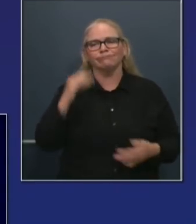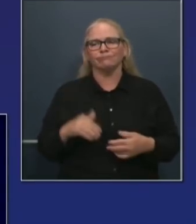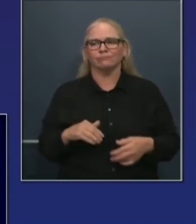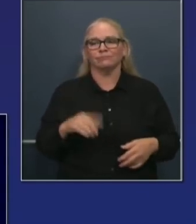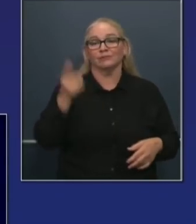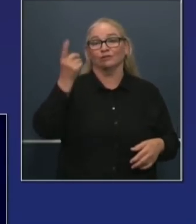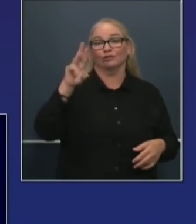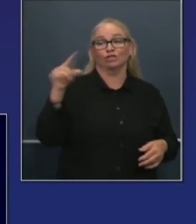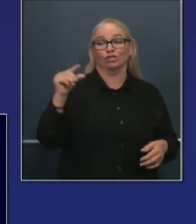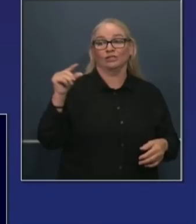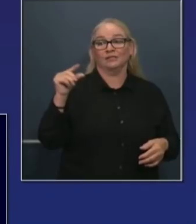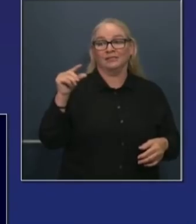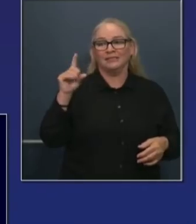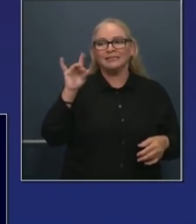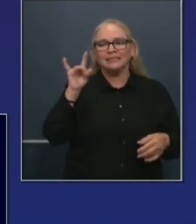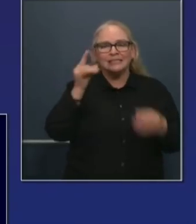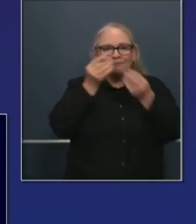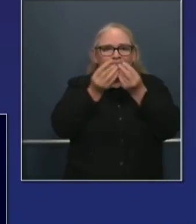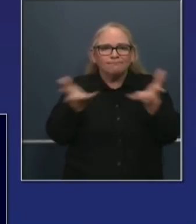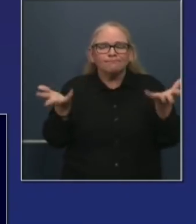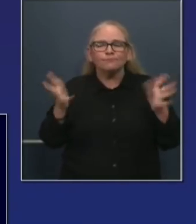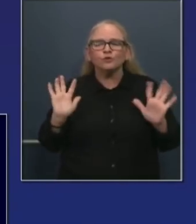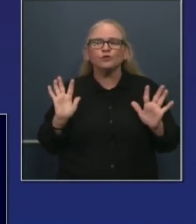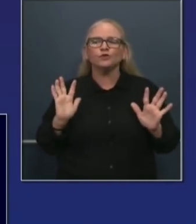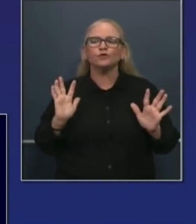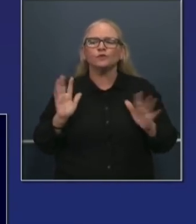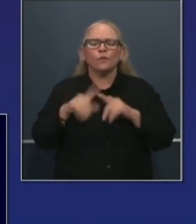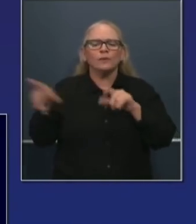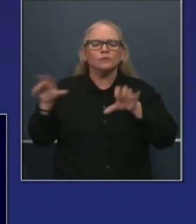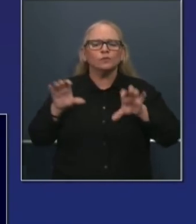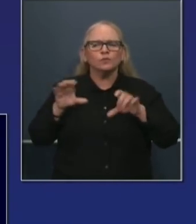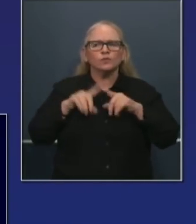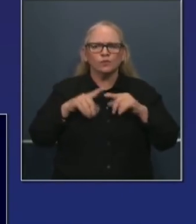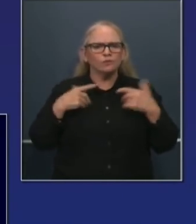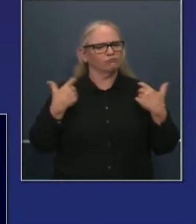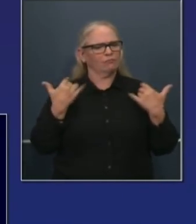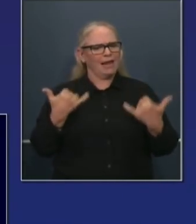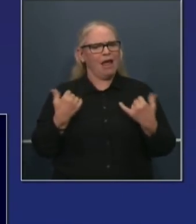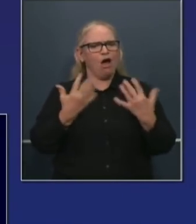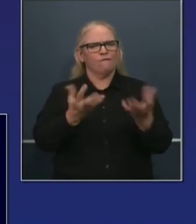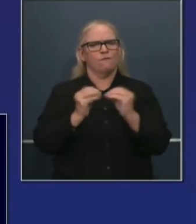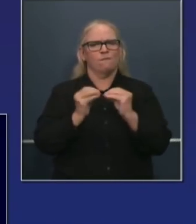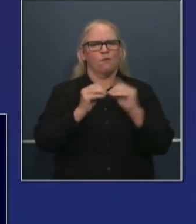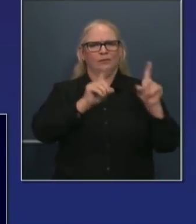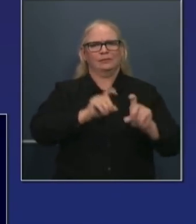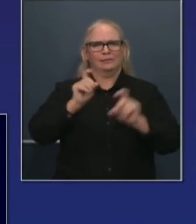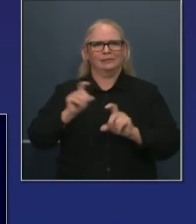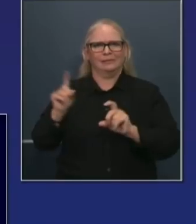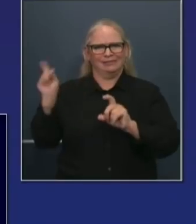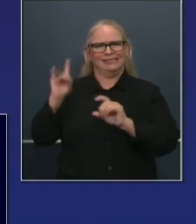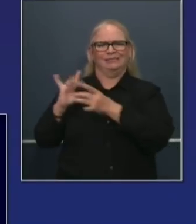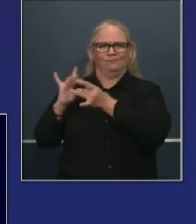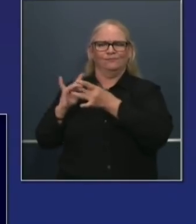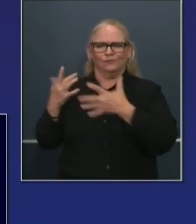RECOGNIZE OUR RESPONSIBILITY TO DO MORE TESTING, SO DOES DR. GALLY AND HE ANNOUNCED ON MULTIPLE OCCASIONS OUR EFFORTS